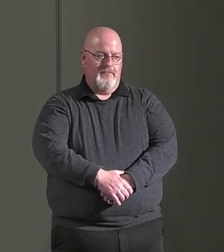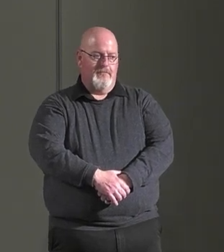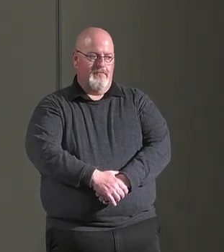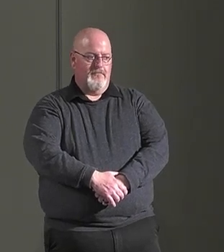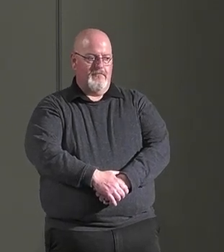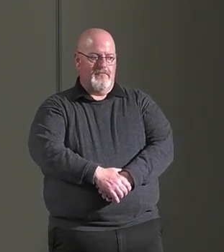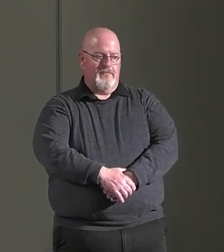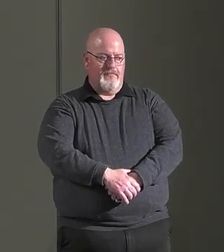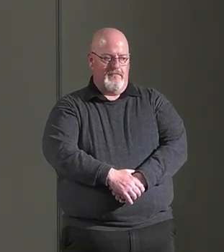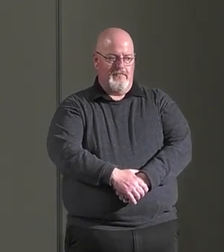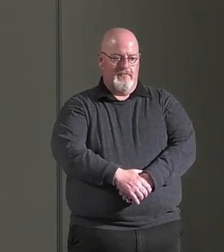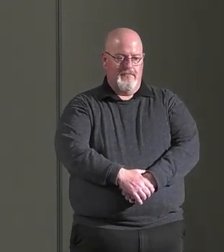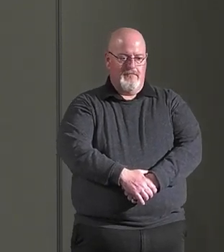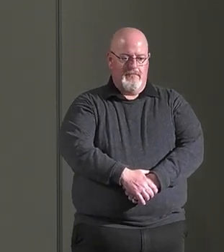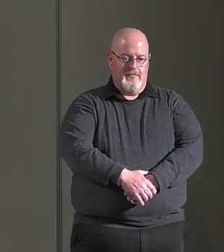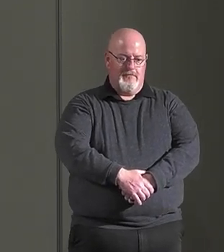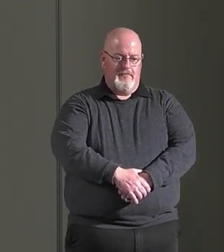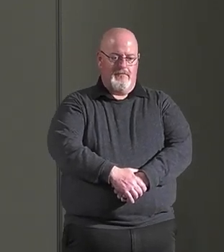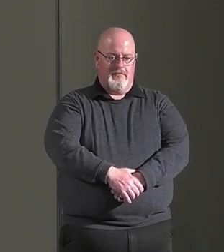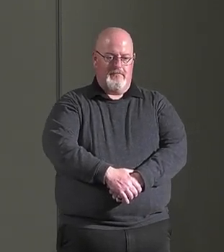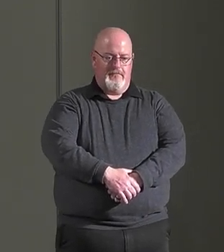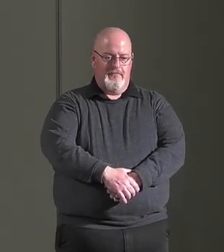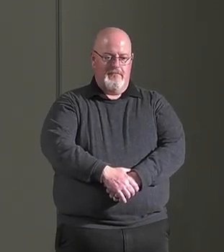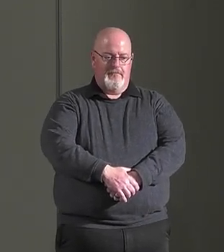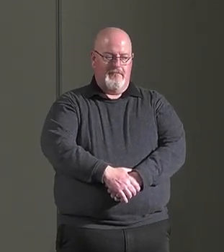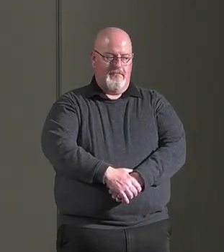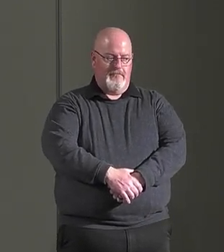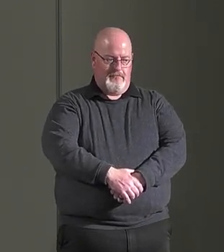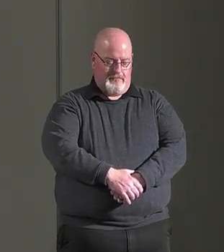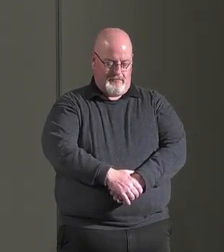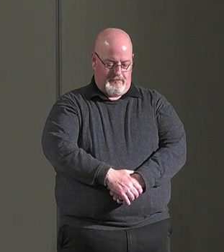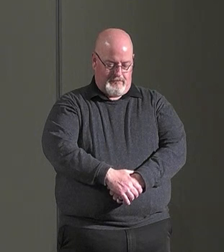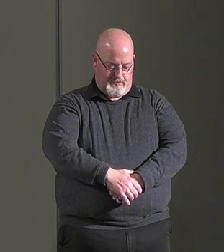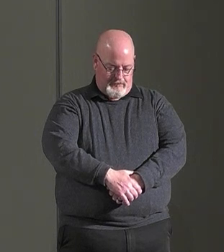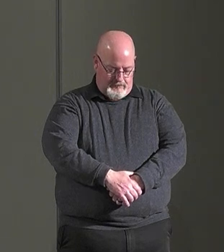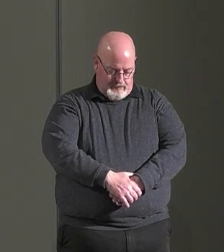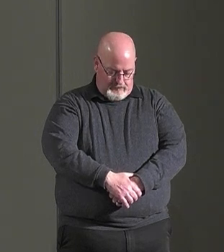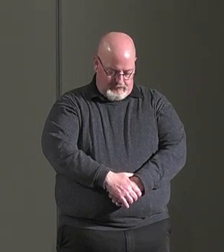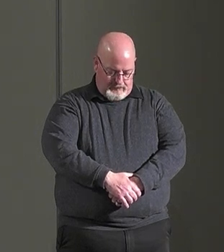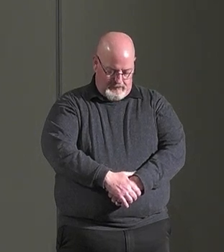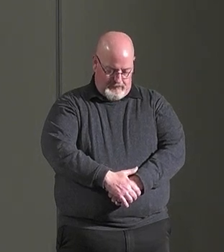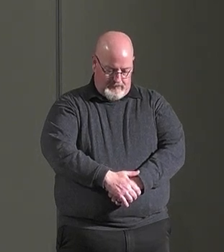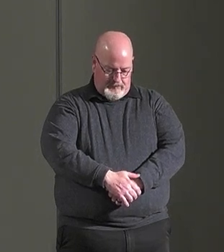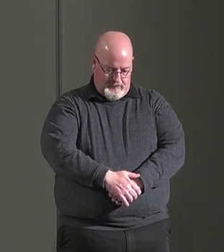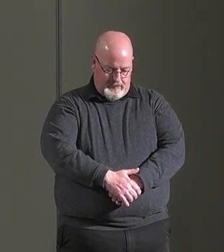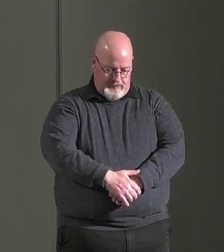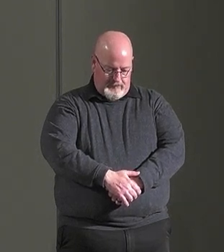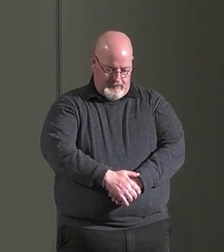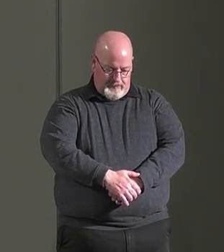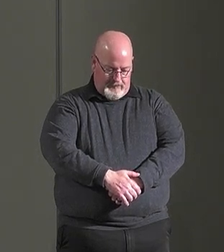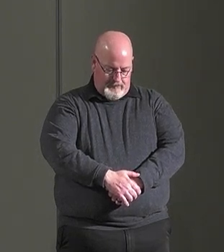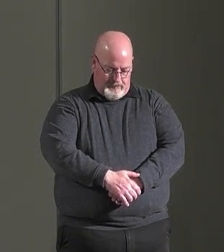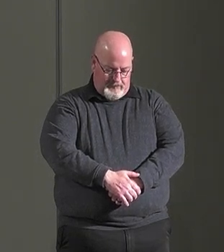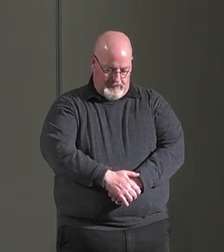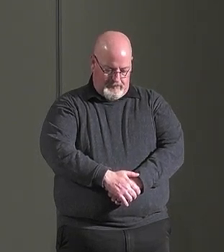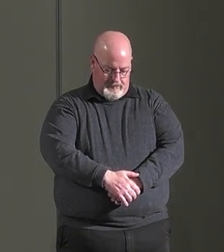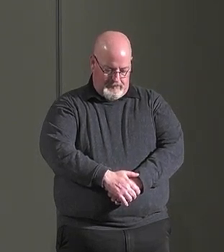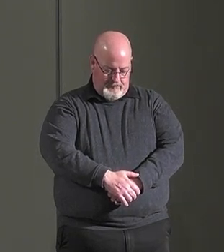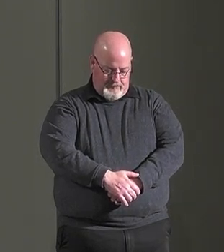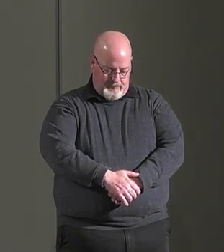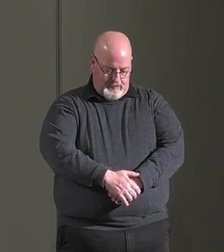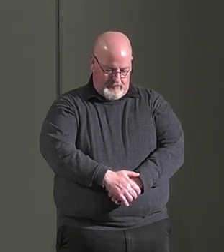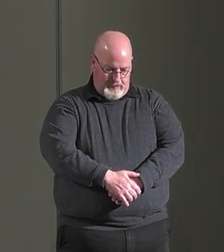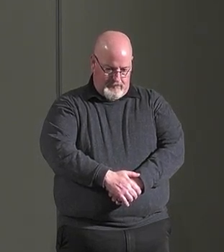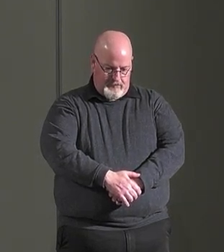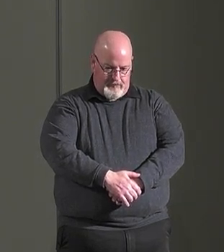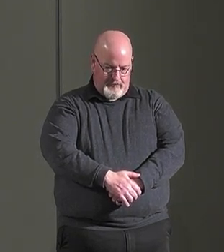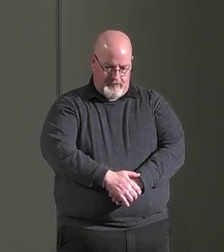program. We're training students on accessing technology protocols excuse the interpreter